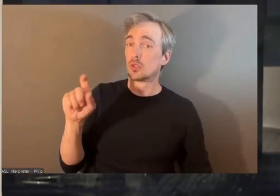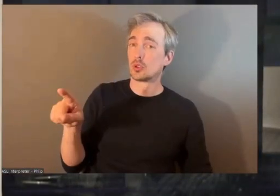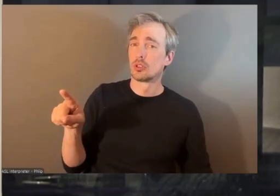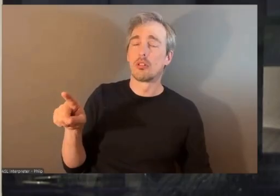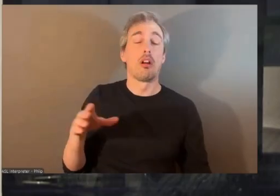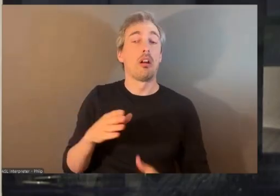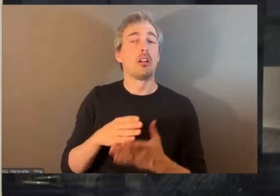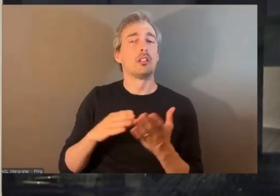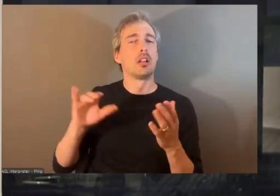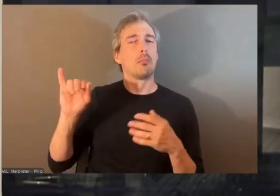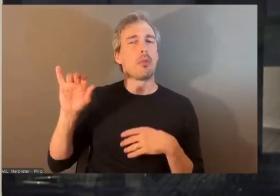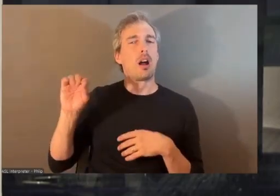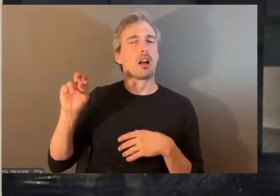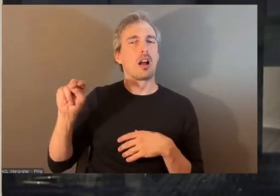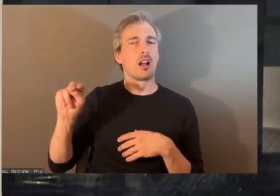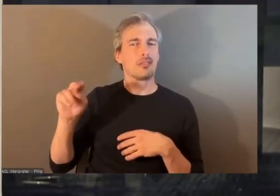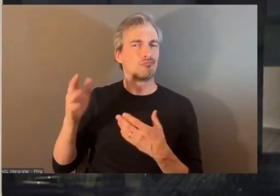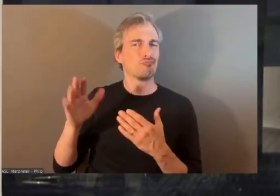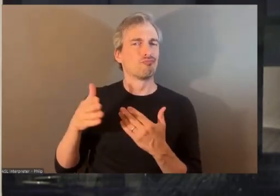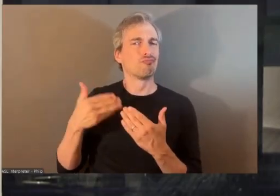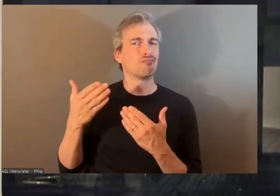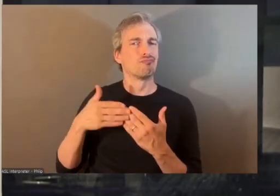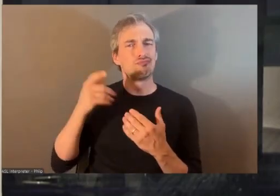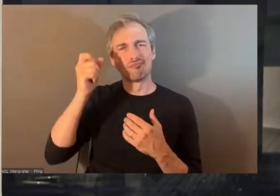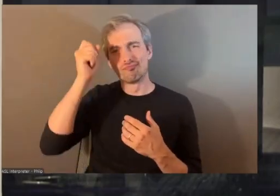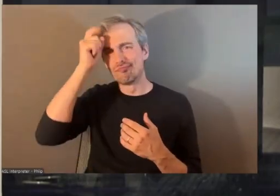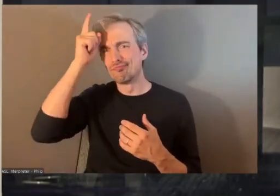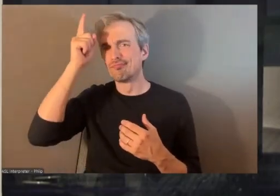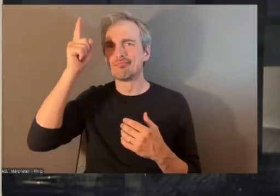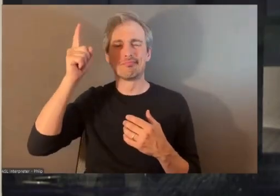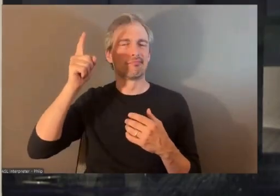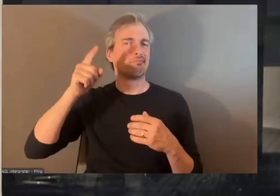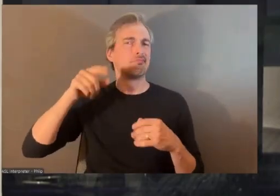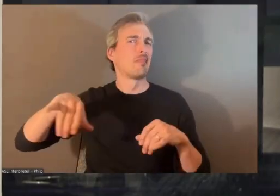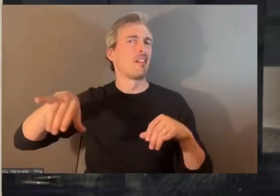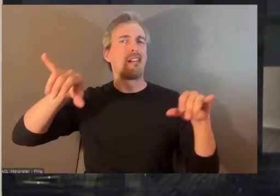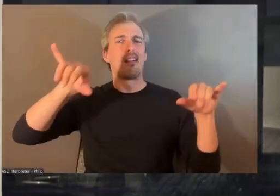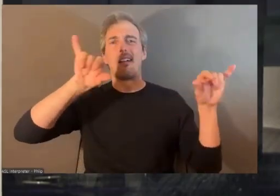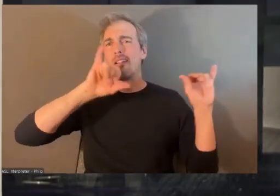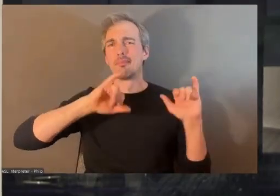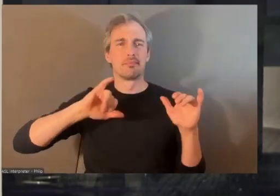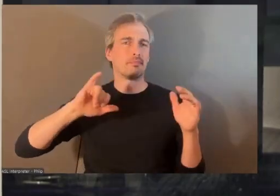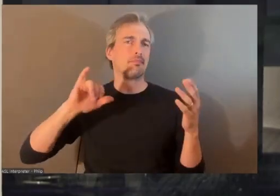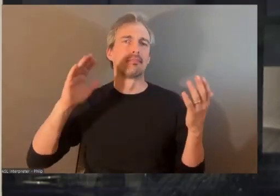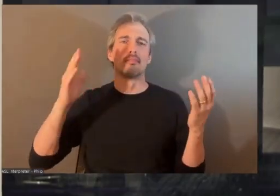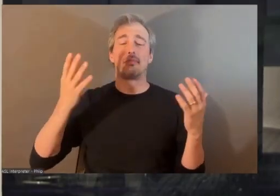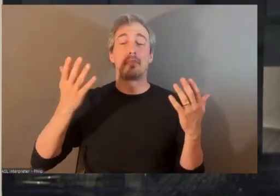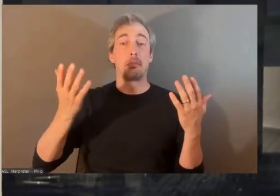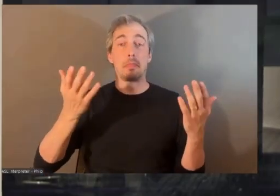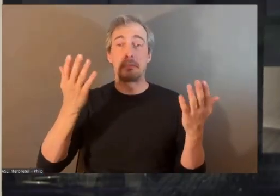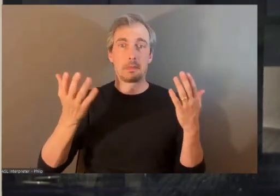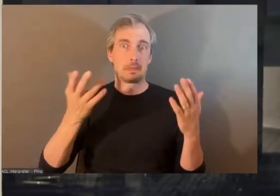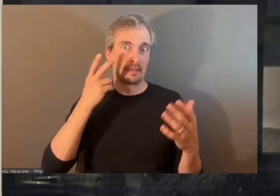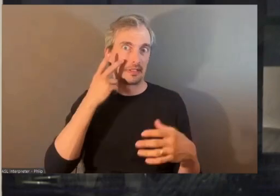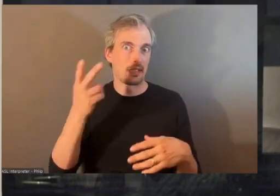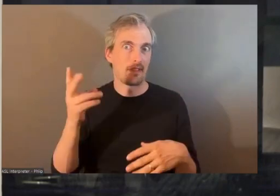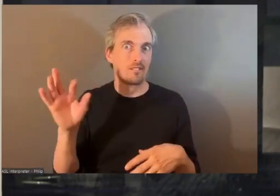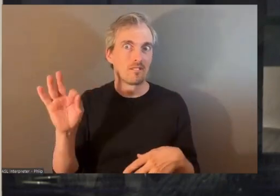are very widespread, and partially thanks to Facebook... Because we have the gear for settings. And we have... The